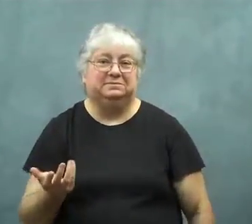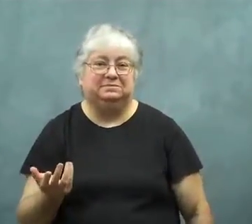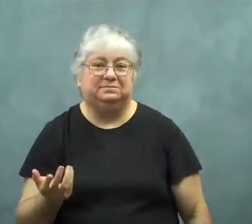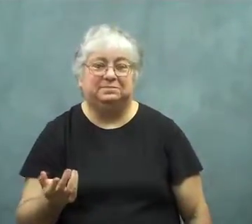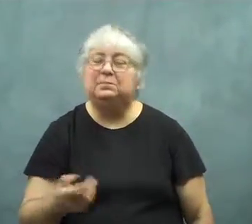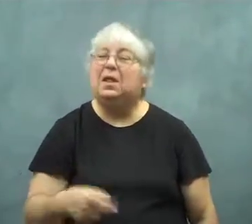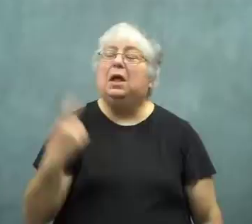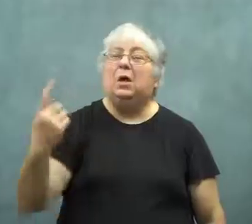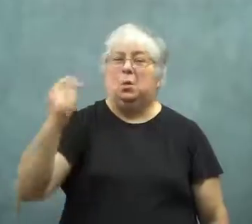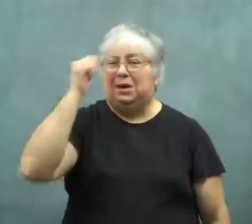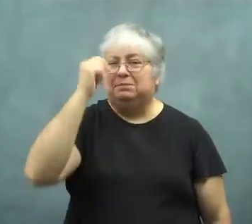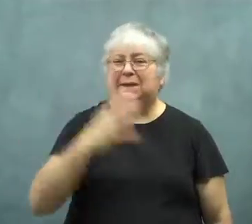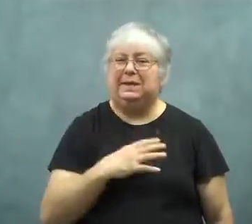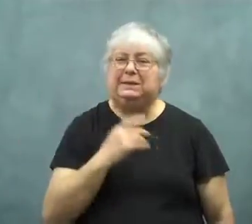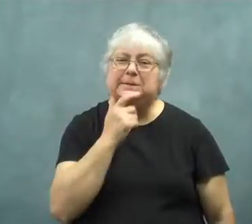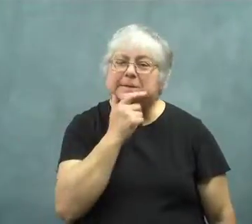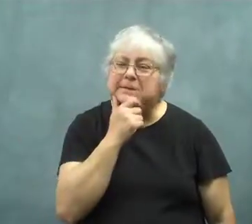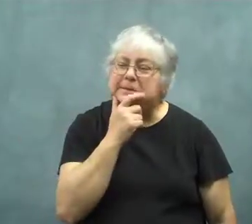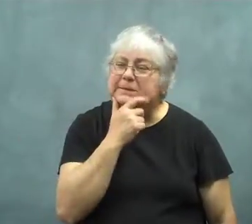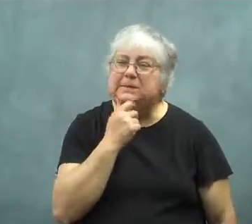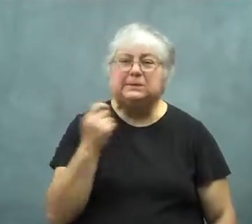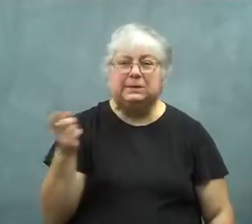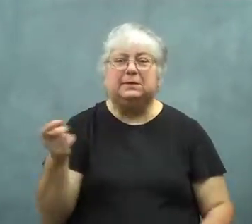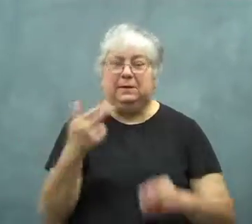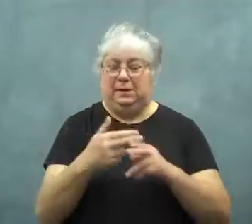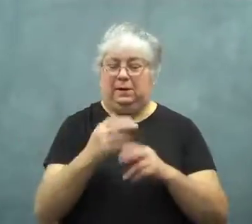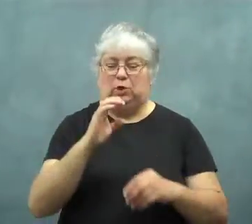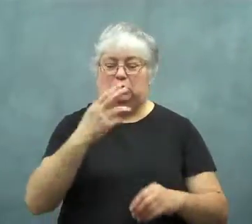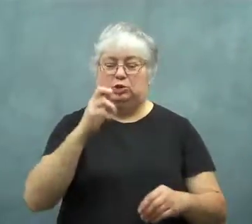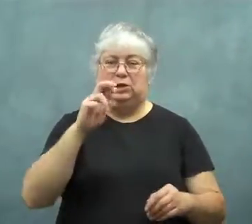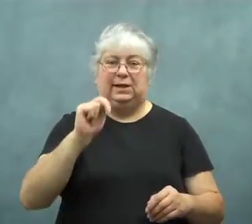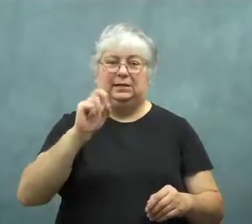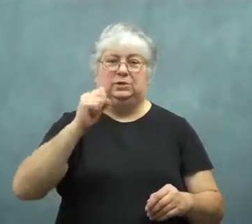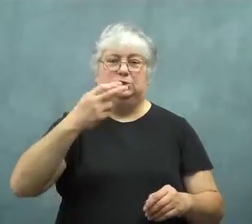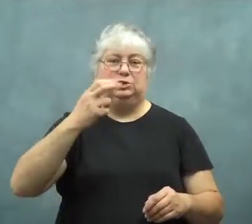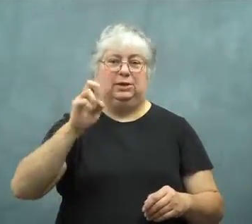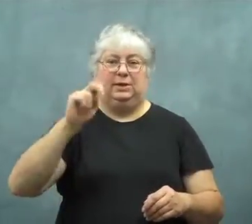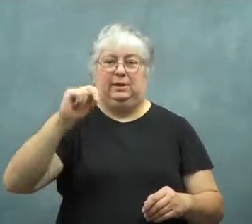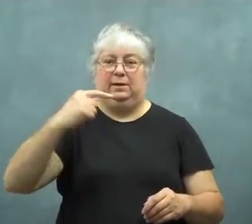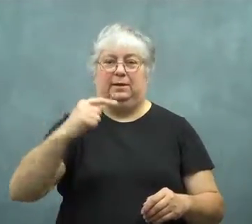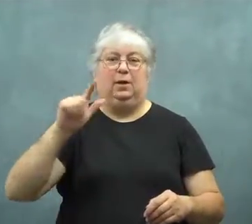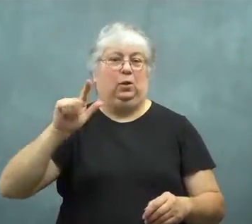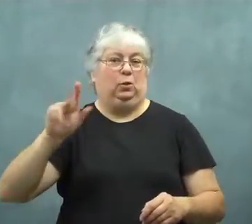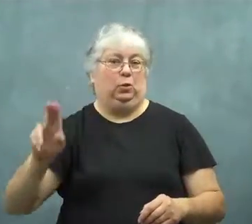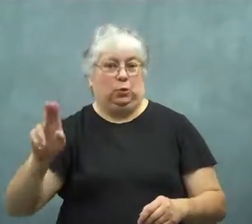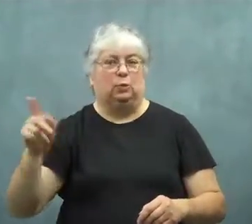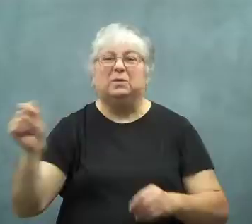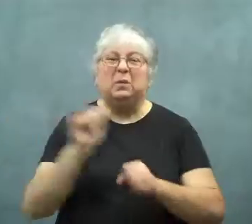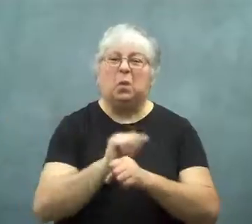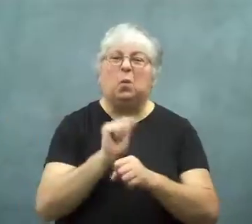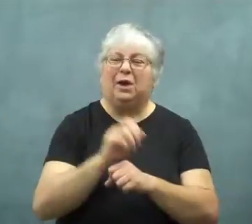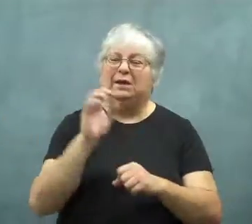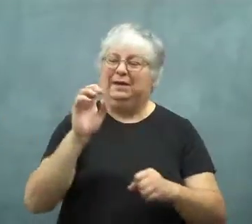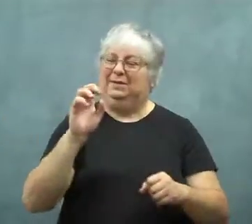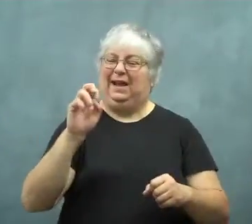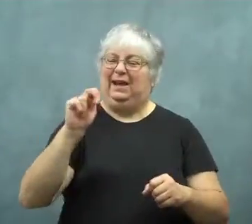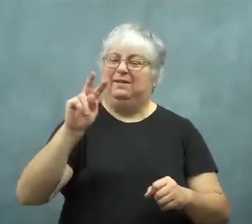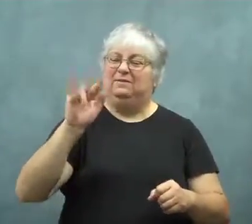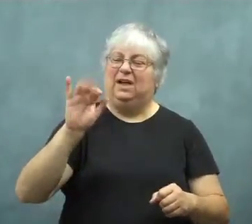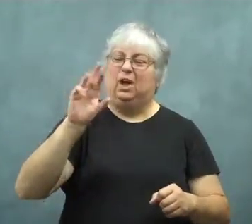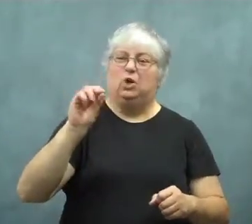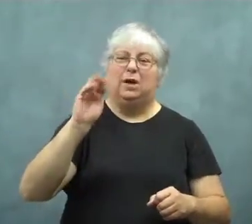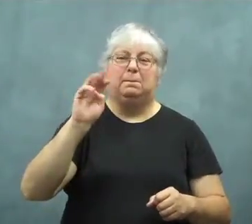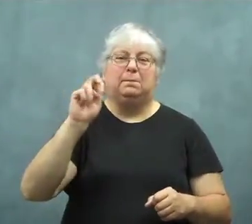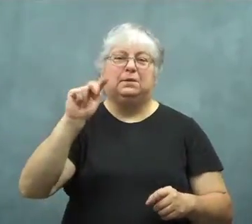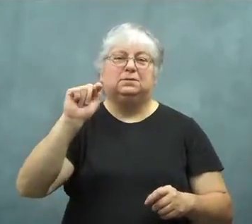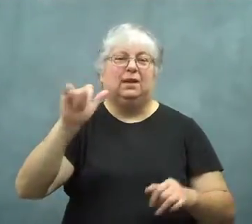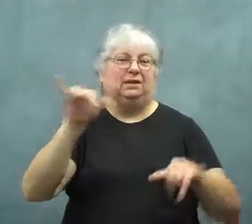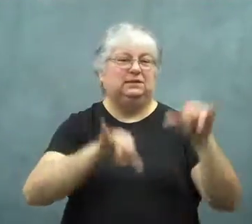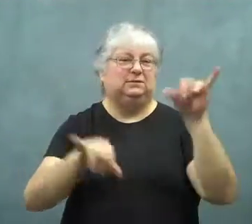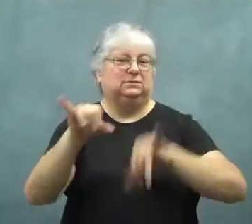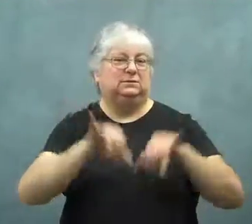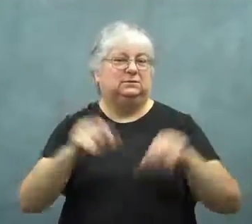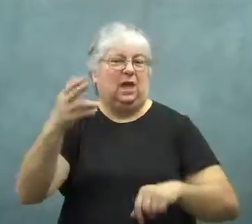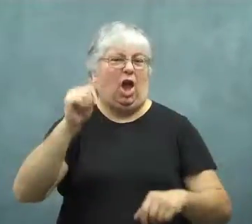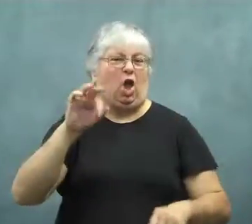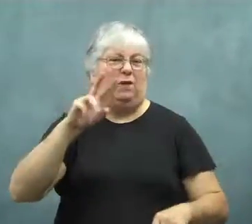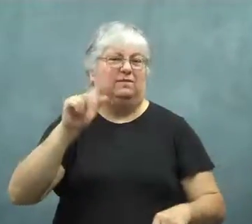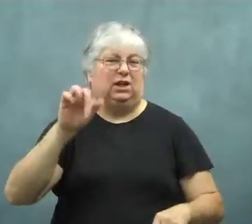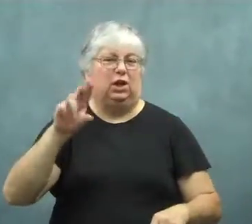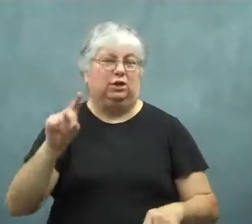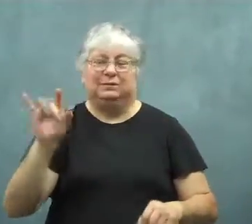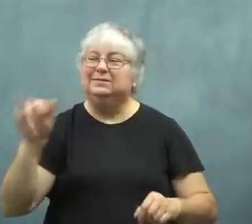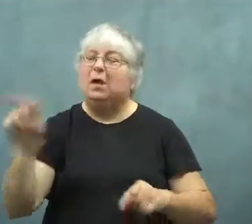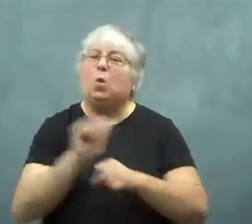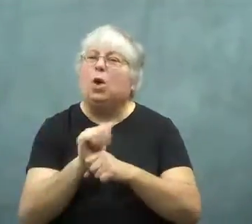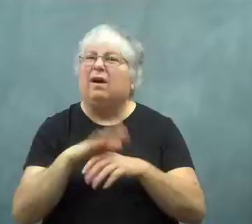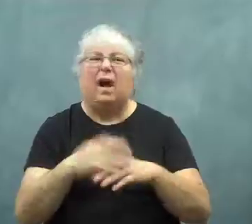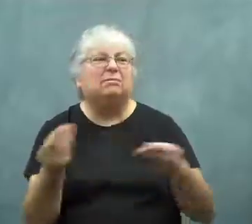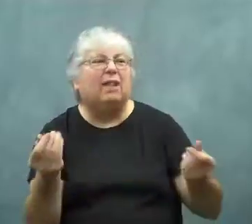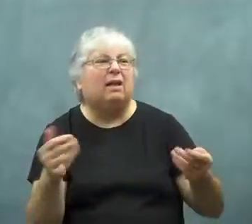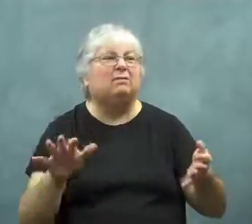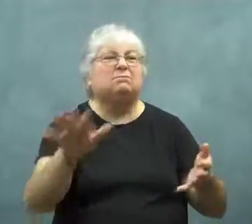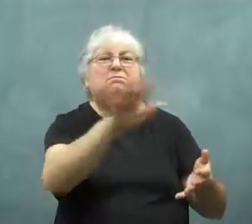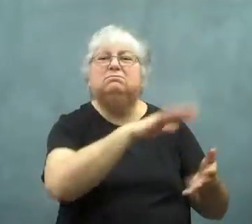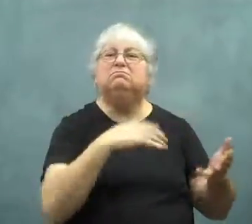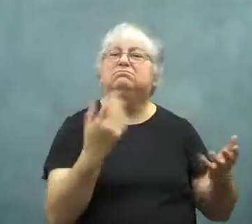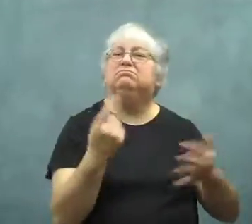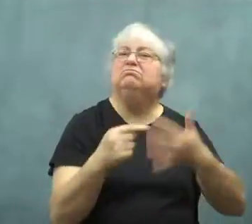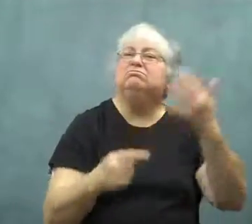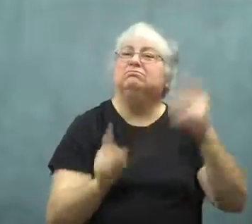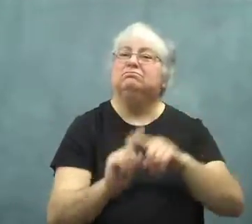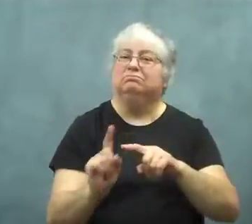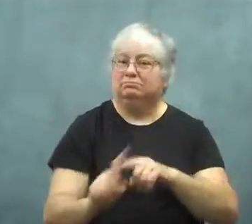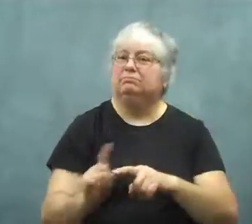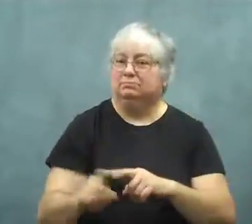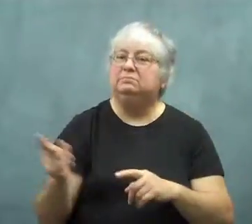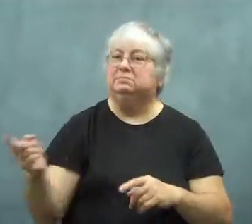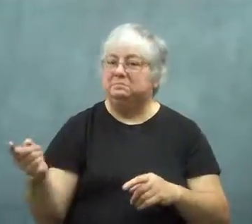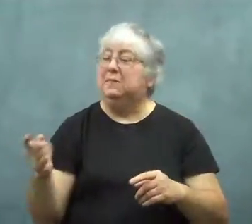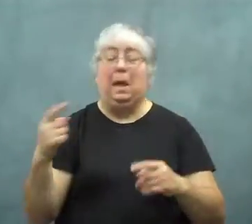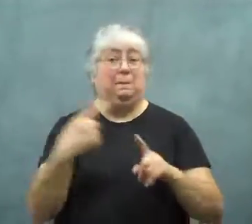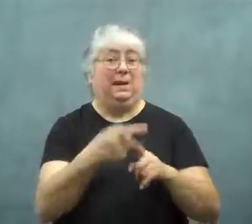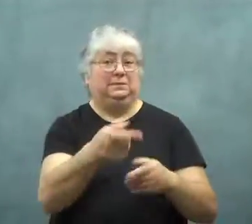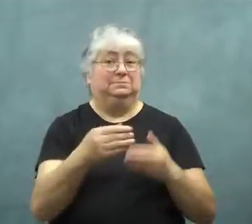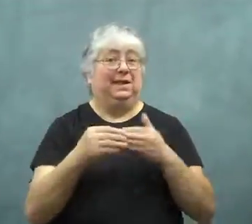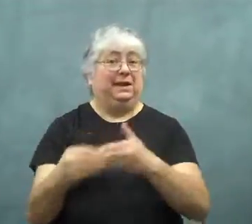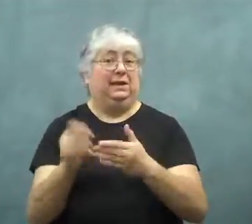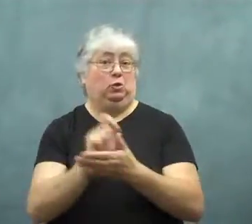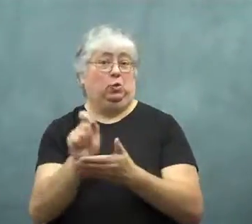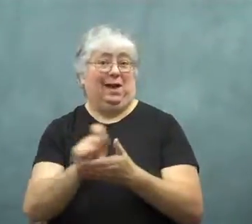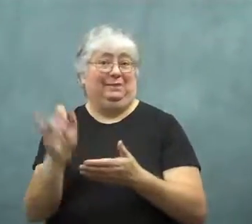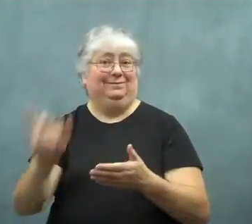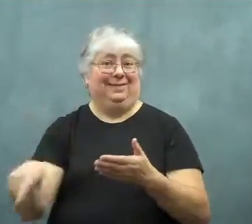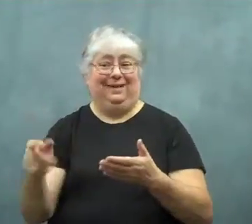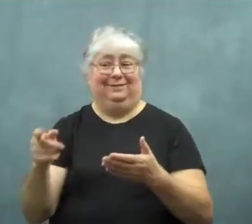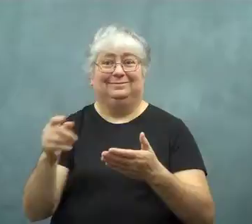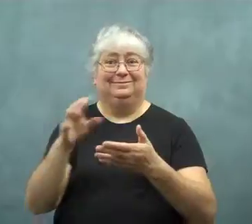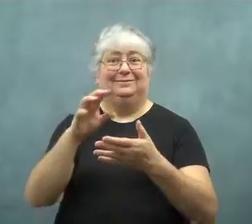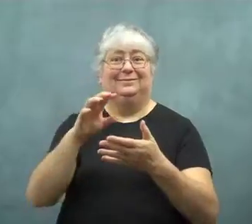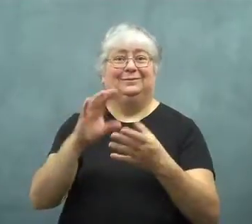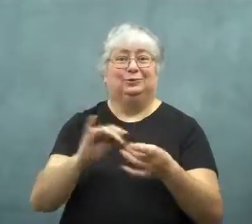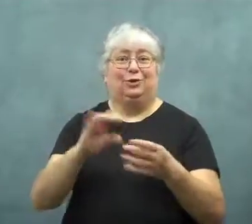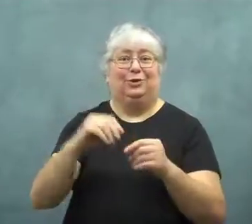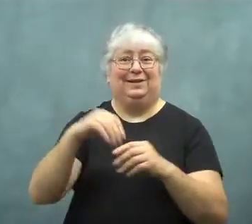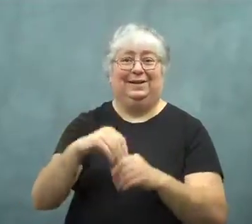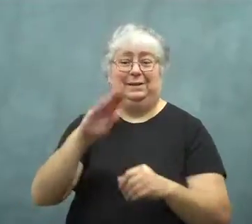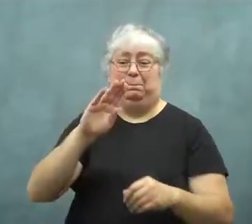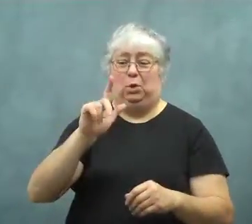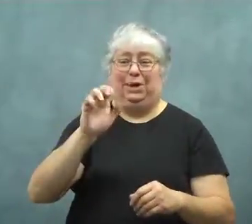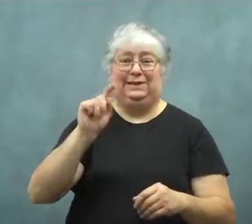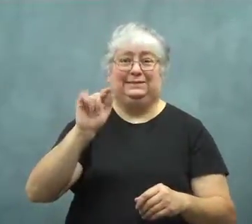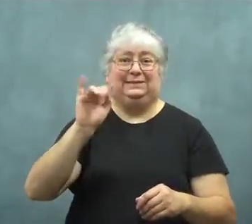Environmental scientist Chen Sheng-Lu of Harvard noticed that.